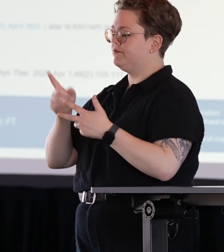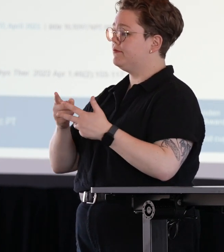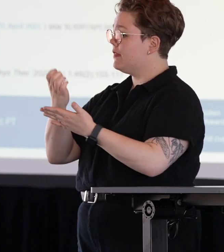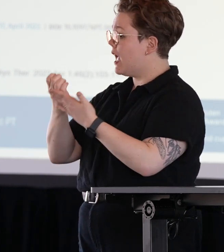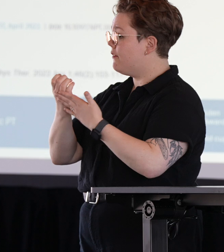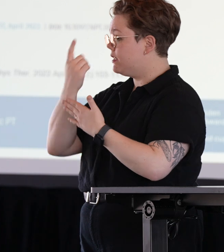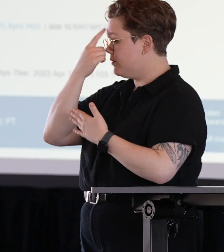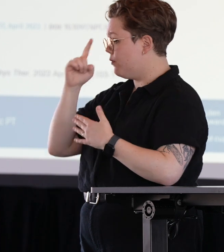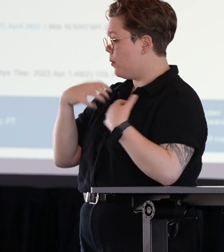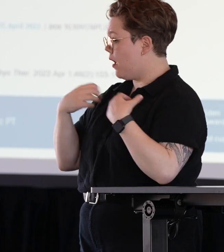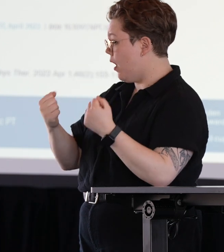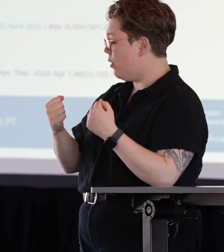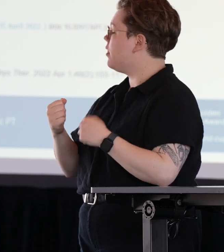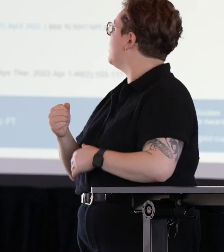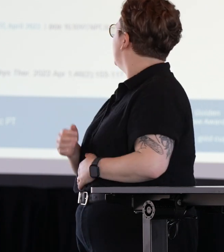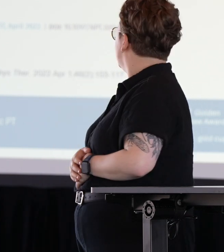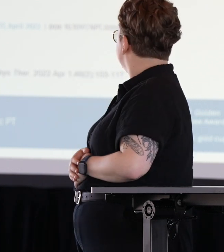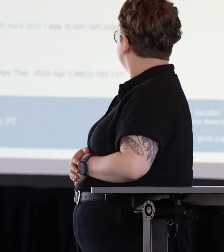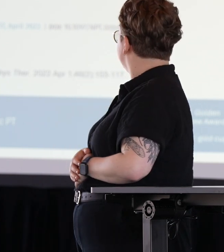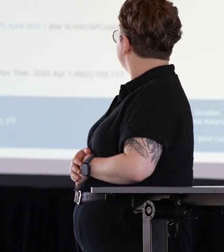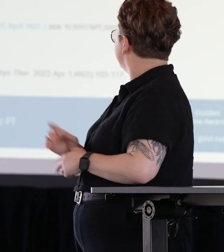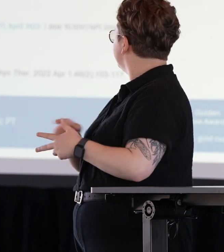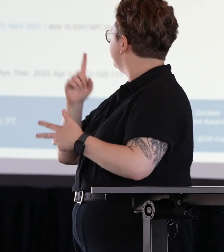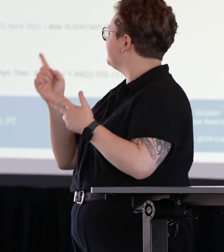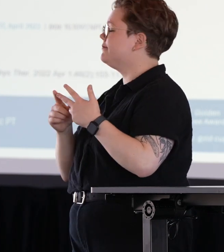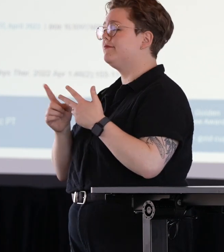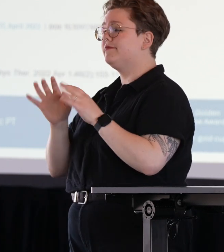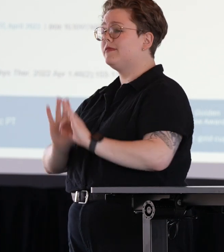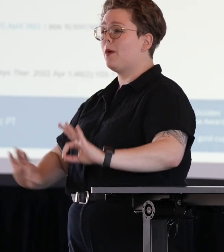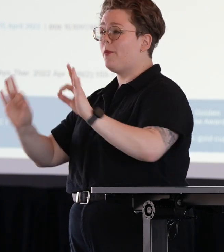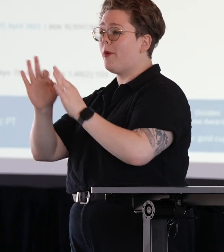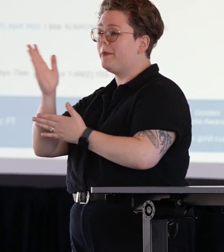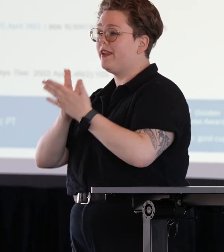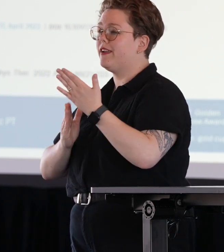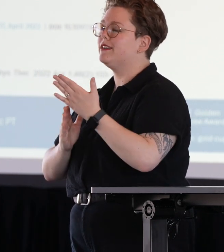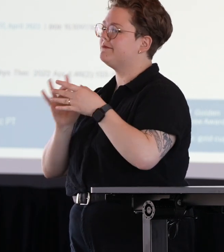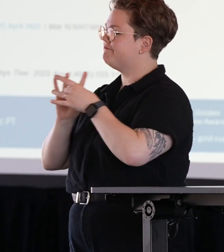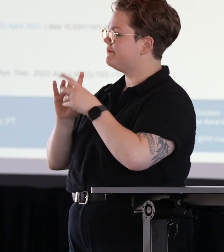for health and wellness in neuro pt? And then finally, a really important piece and relates to this topic, is, what are the